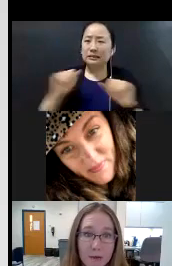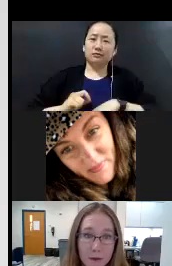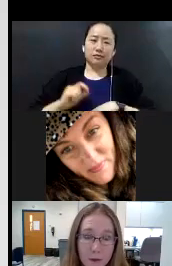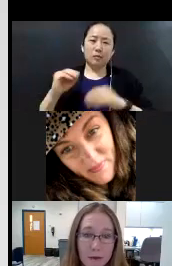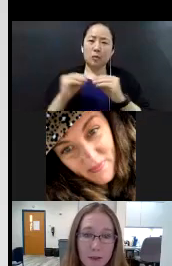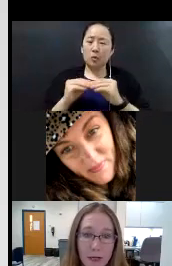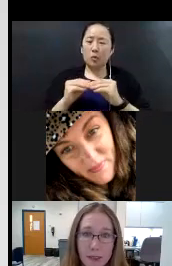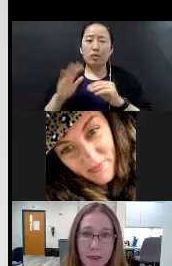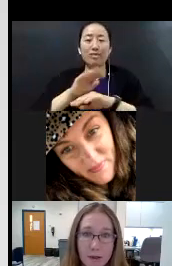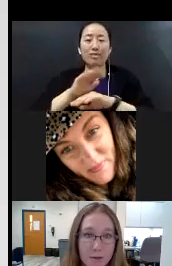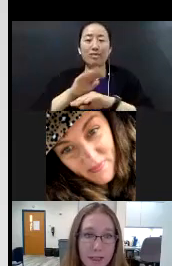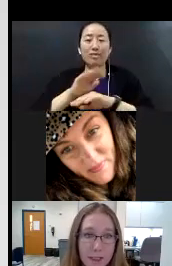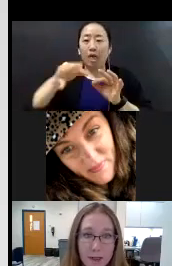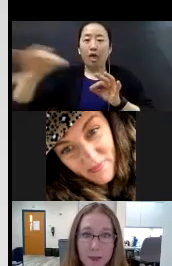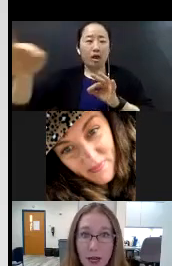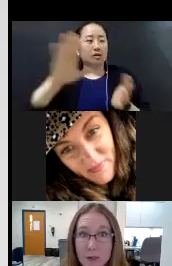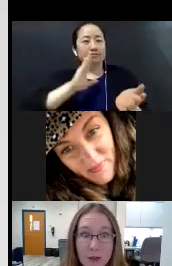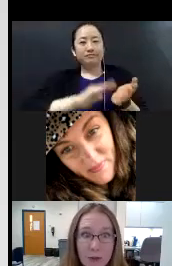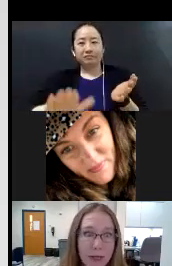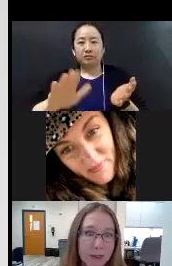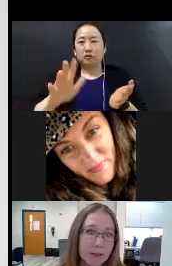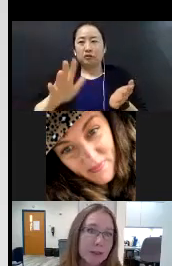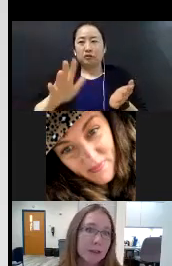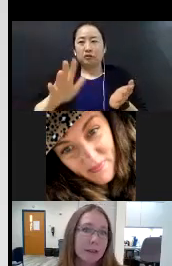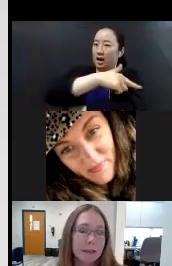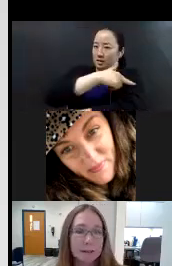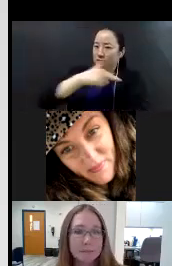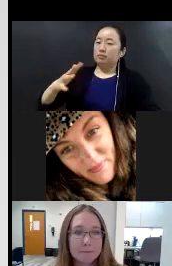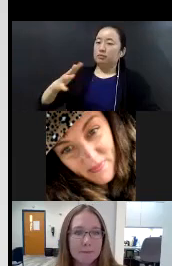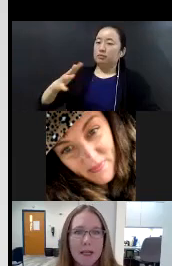DEFINITELY INVEST IN OUR TIME TO DO THAT.